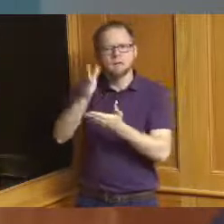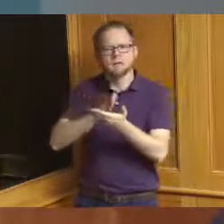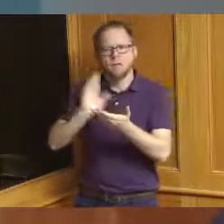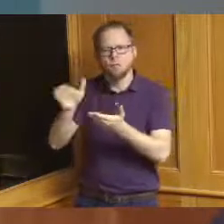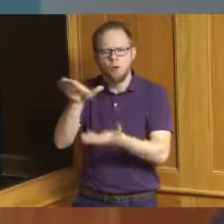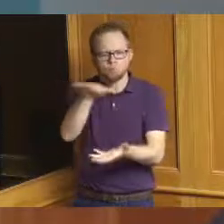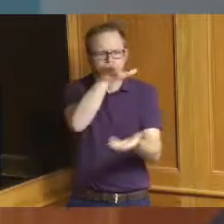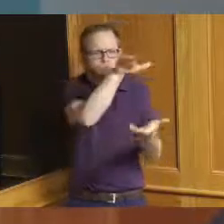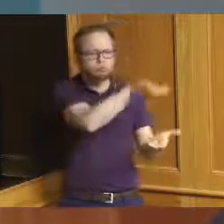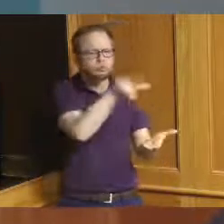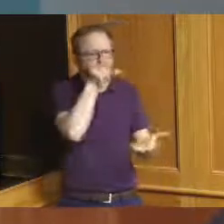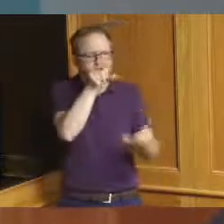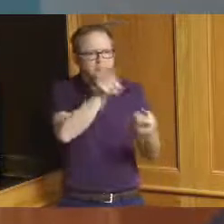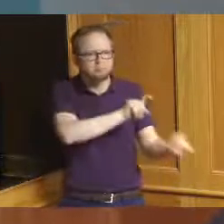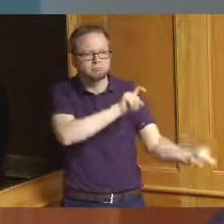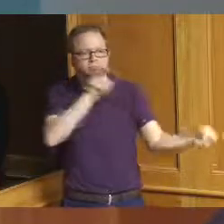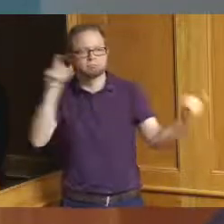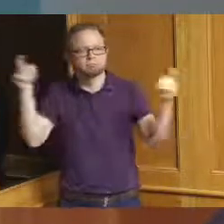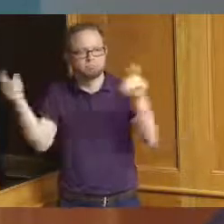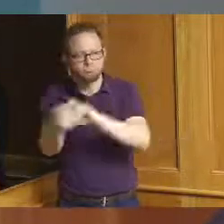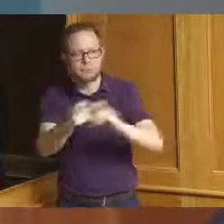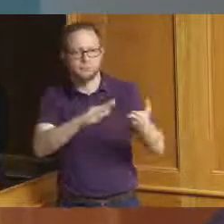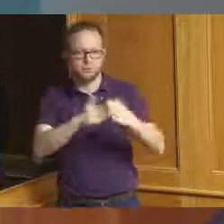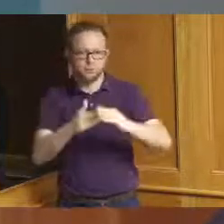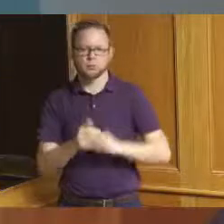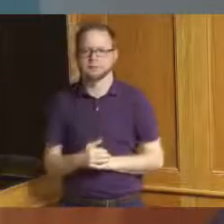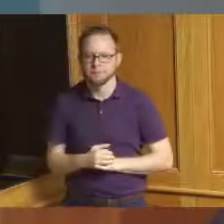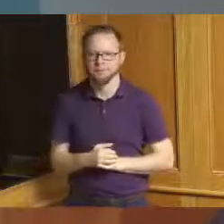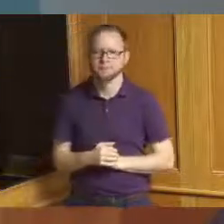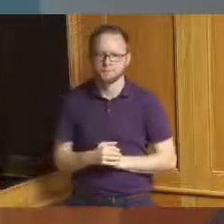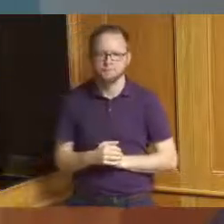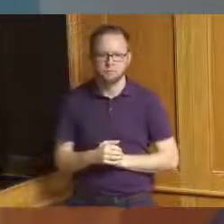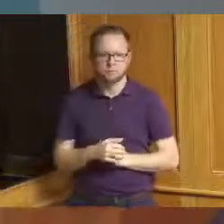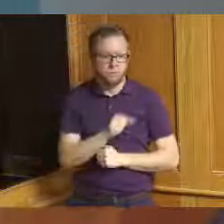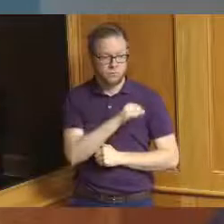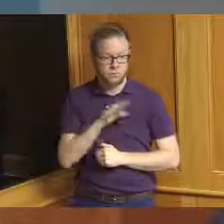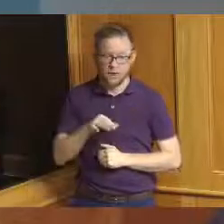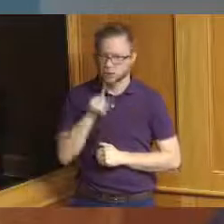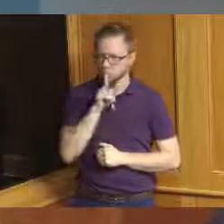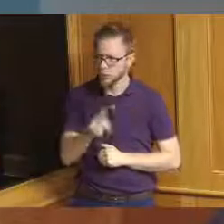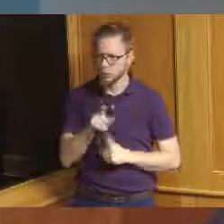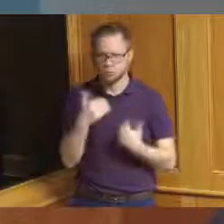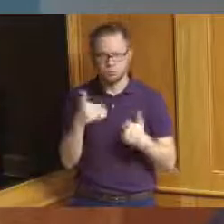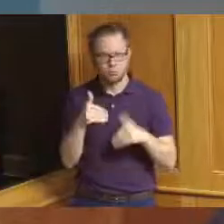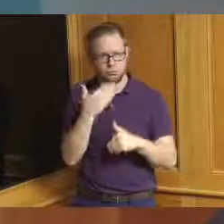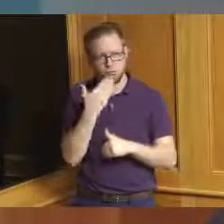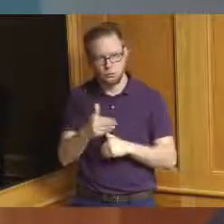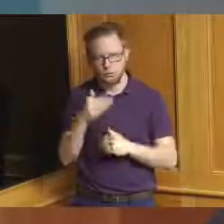so the staff has been very very good and very thoughtful about the allocation of those dollars